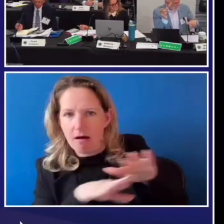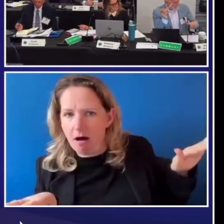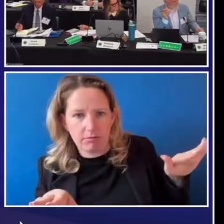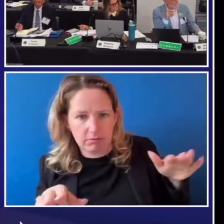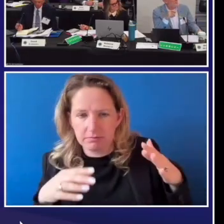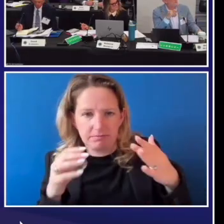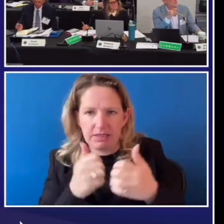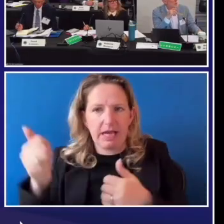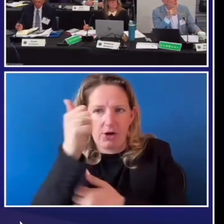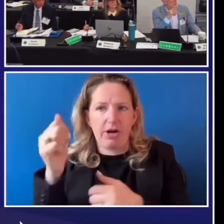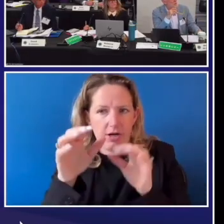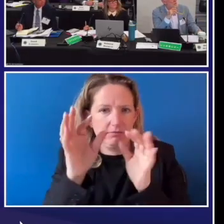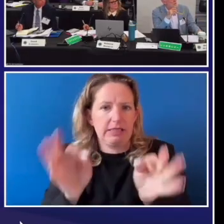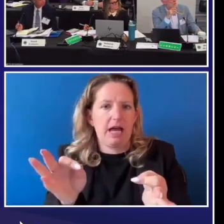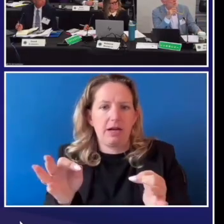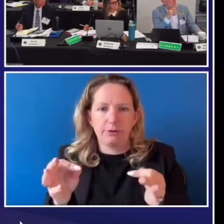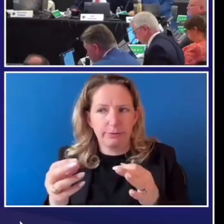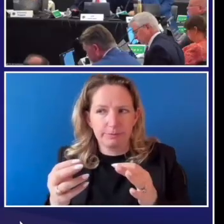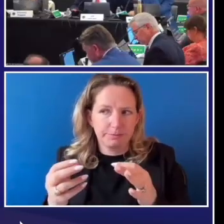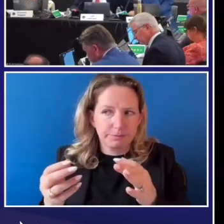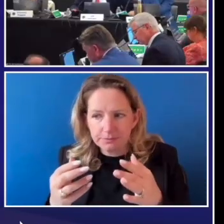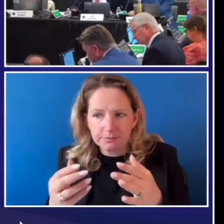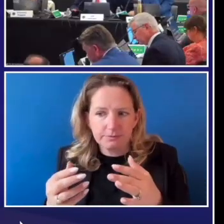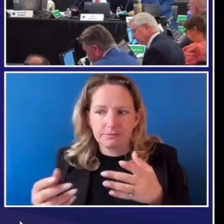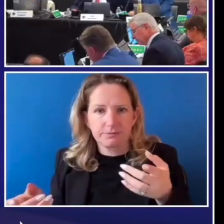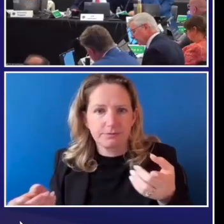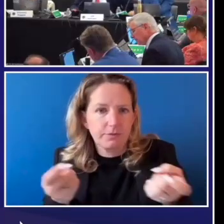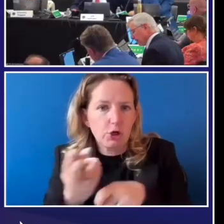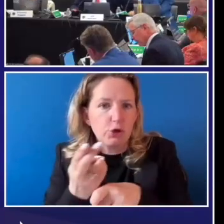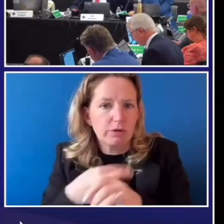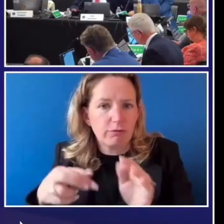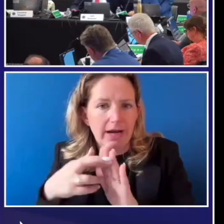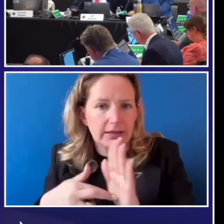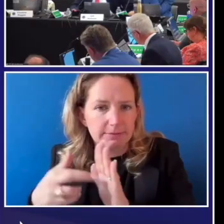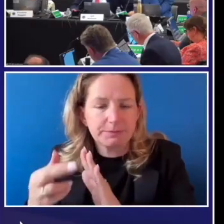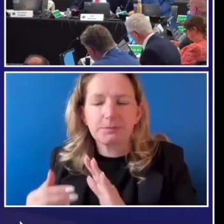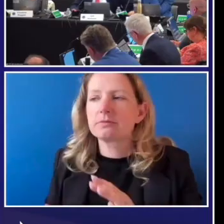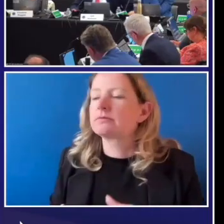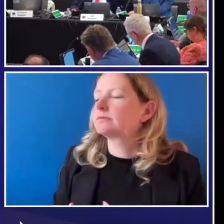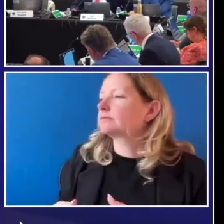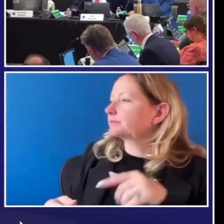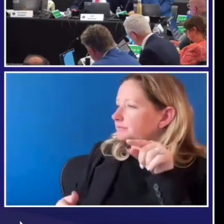So basically what this is, is it's a, it's a change in assumption of the general rule, right?